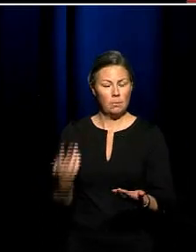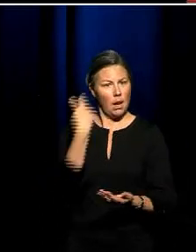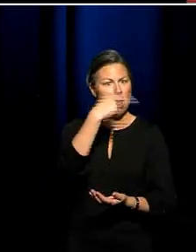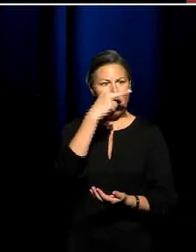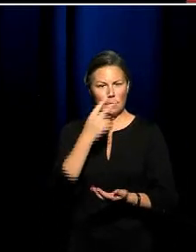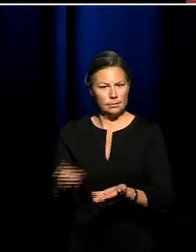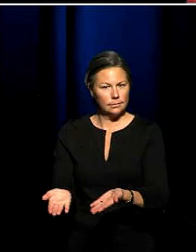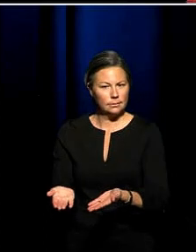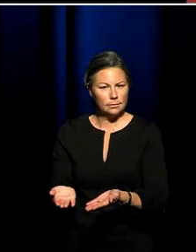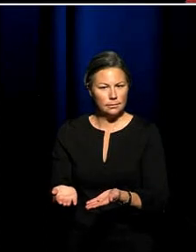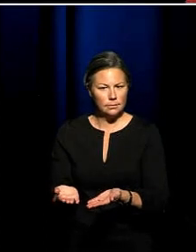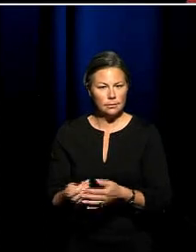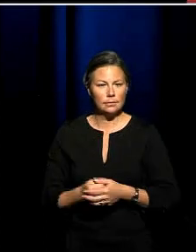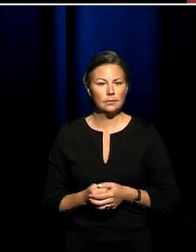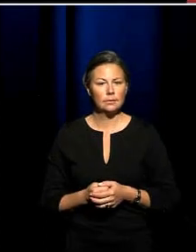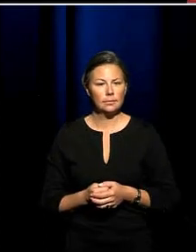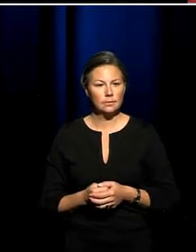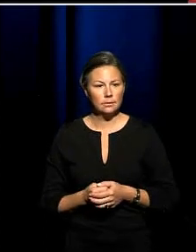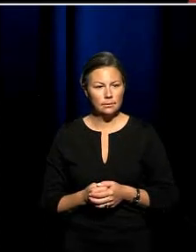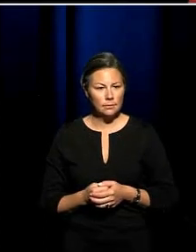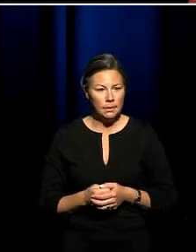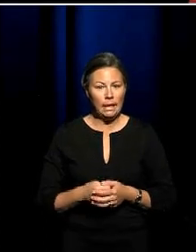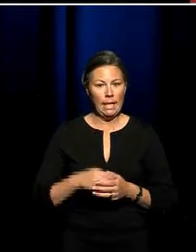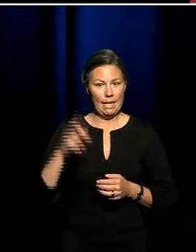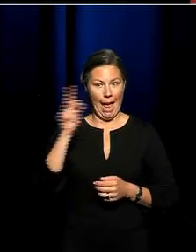terrible events does not mean that all child sexual abuse has been eliminated,